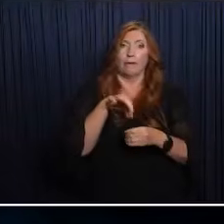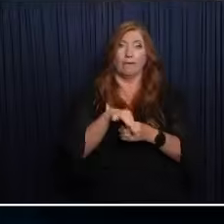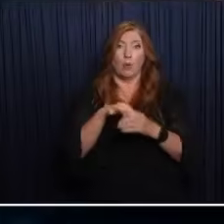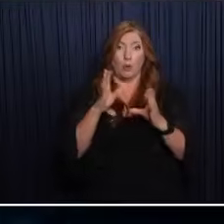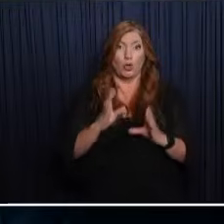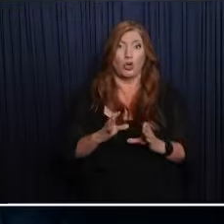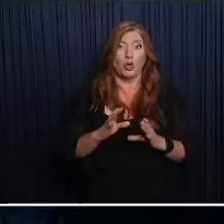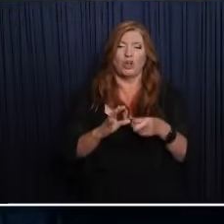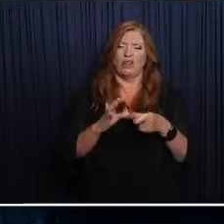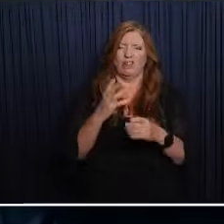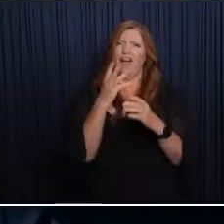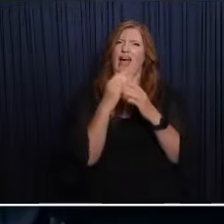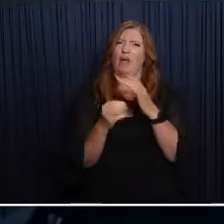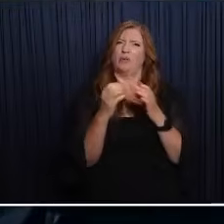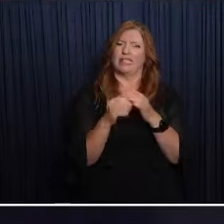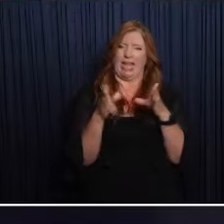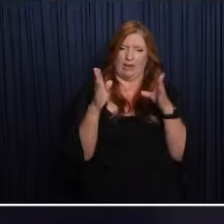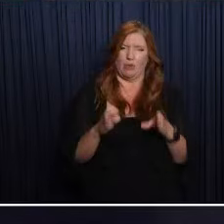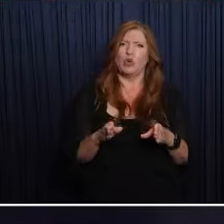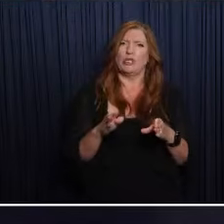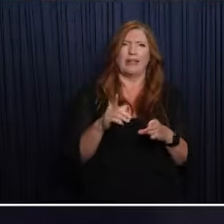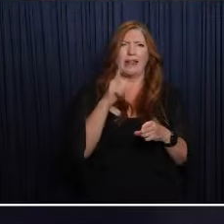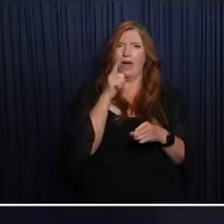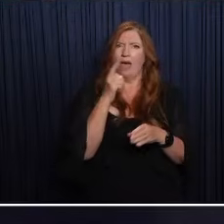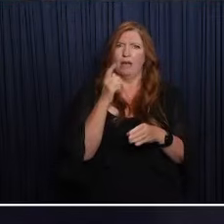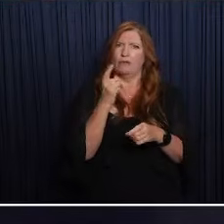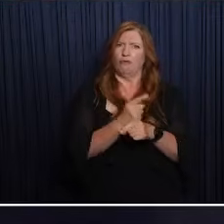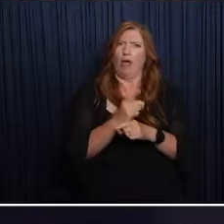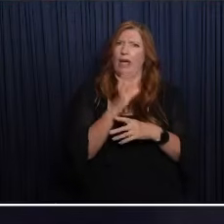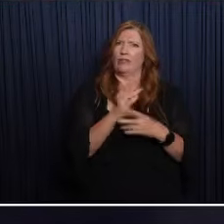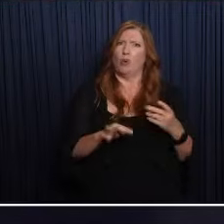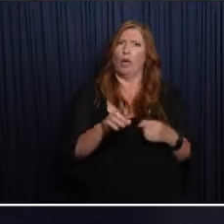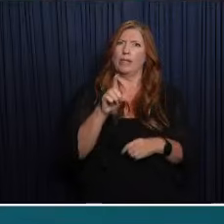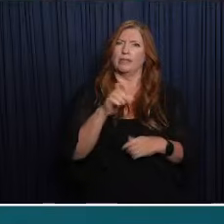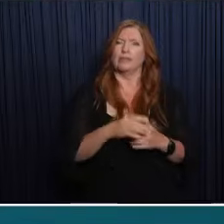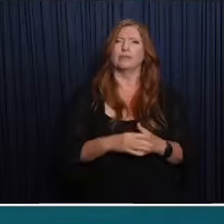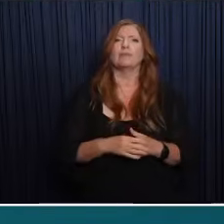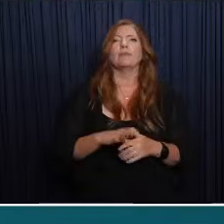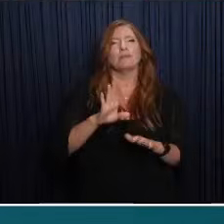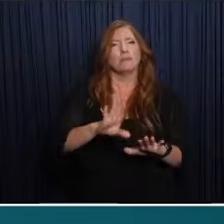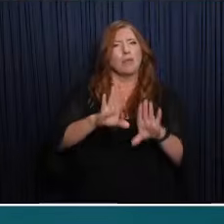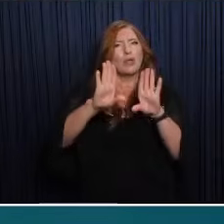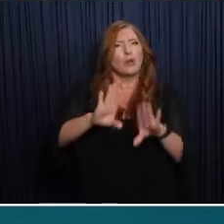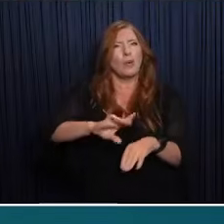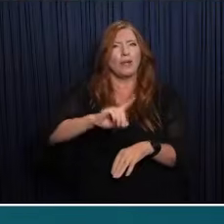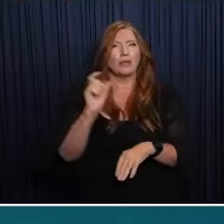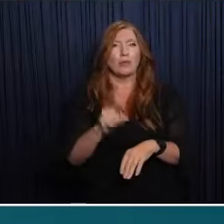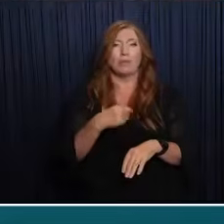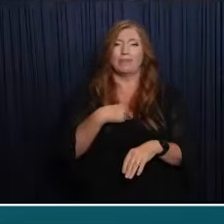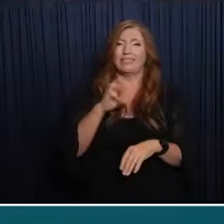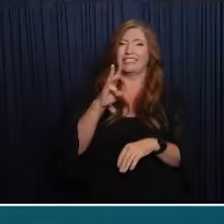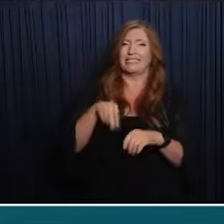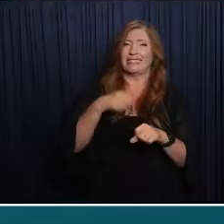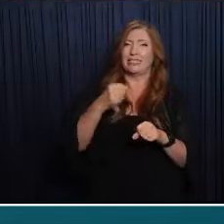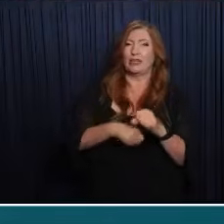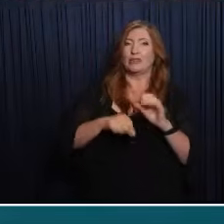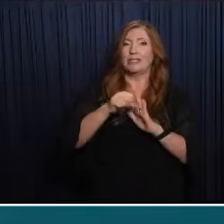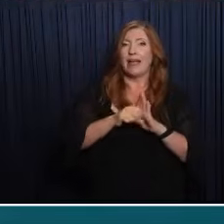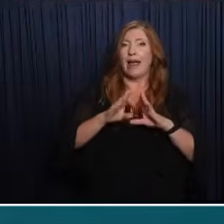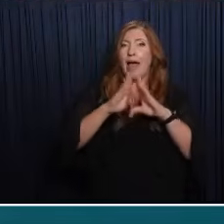ELECTED. HOW DO YOU CONVINCE INDEPENDENT AND MODERATE VOTER THAT AN